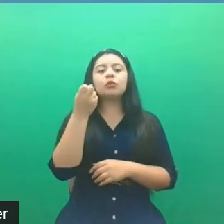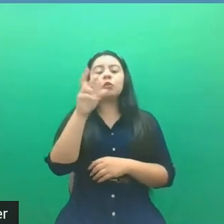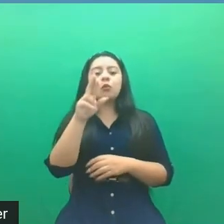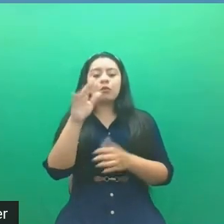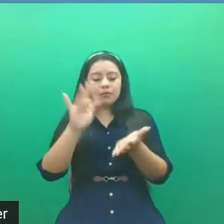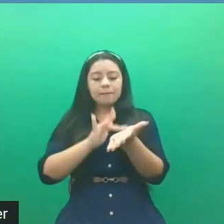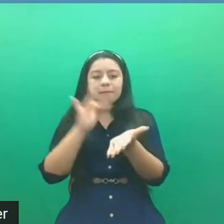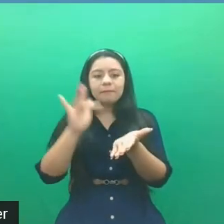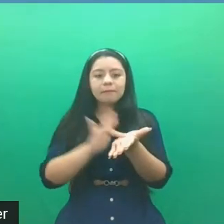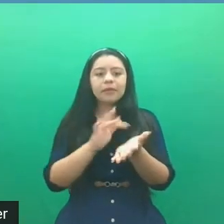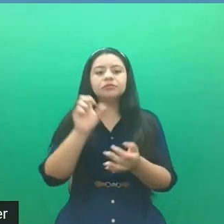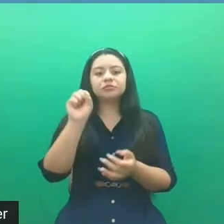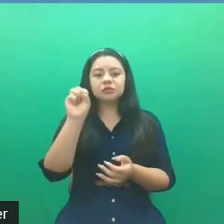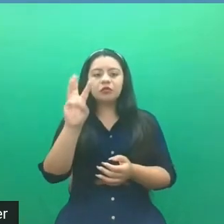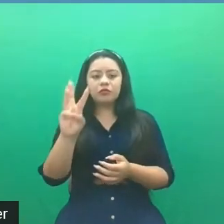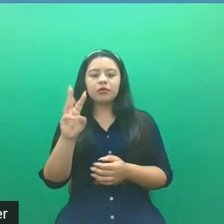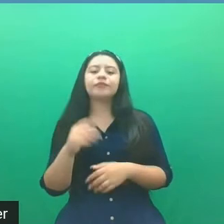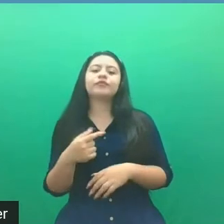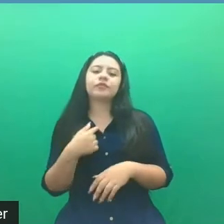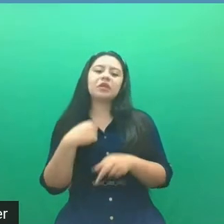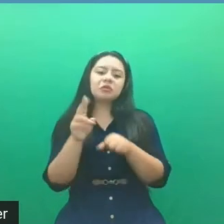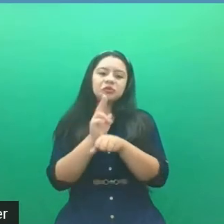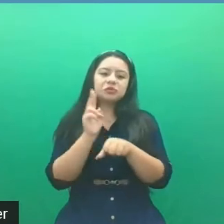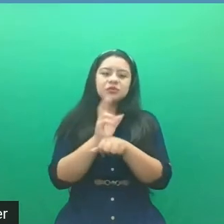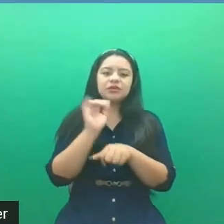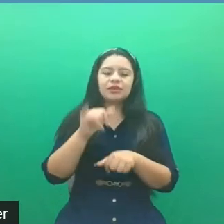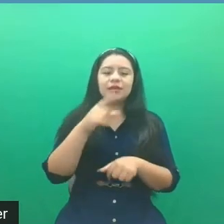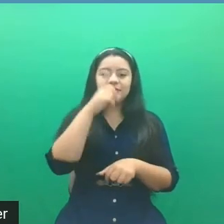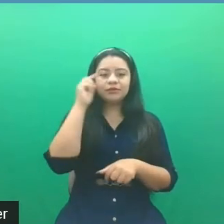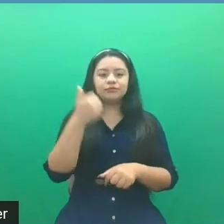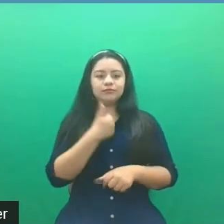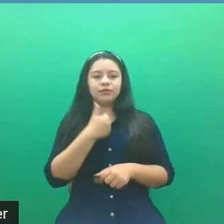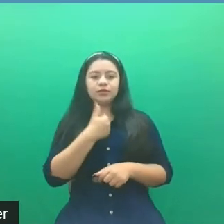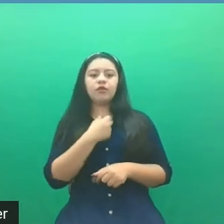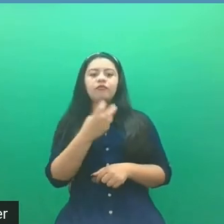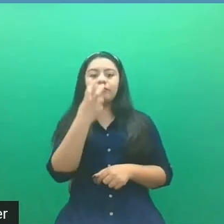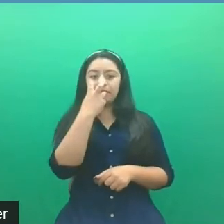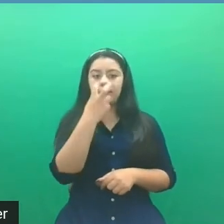so that is what I was using as somebody who's blind in order to be able to use a device like an